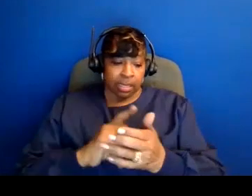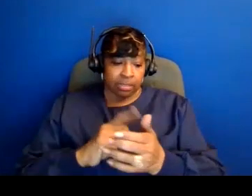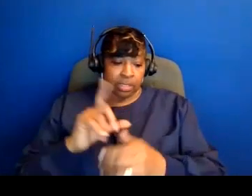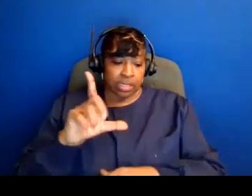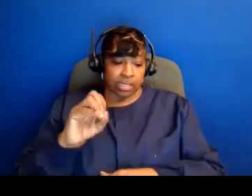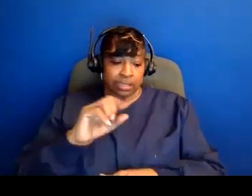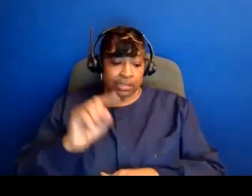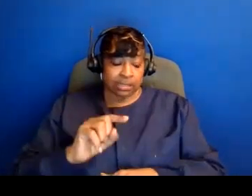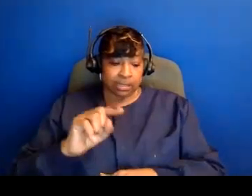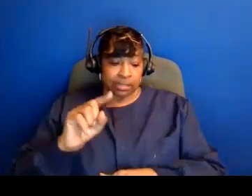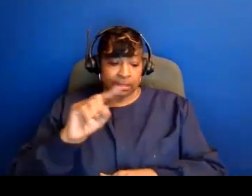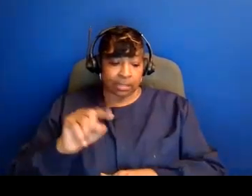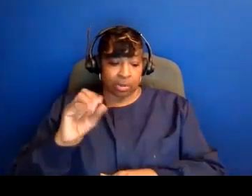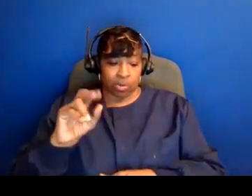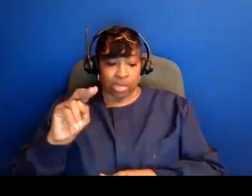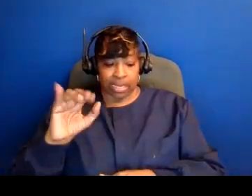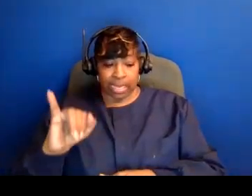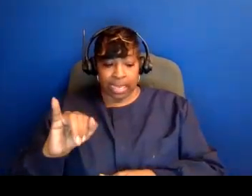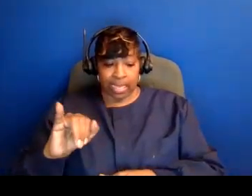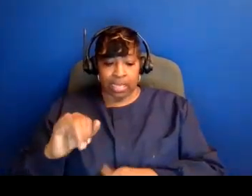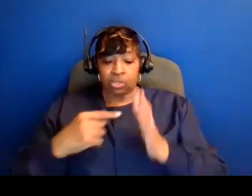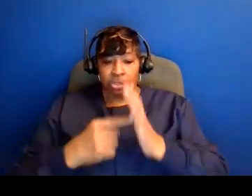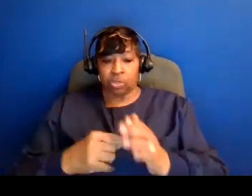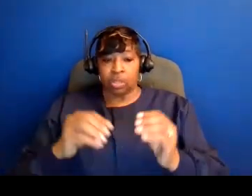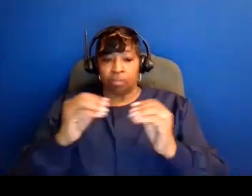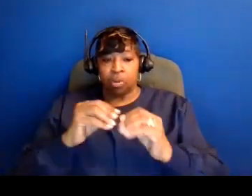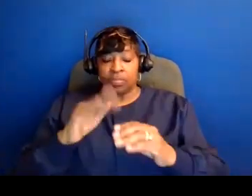lauravanpuymbrouck: So this this slide just shows a pie chart with the numbers that I described.